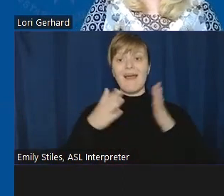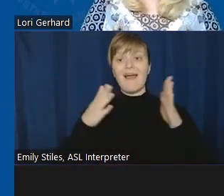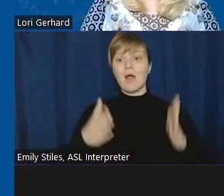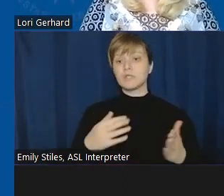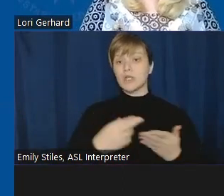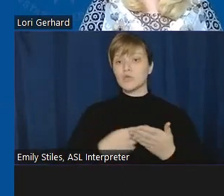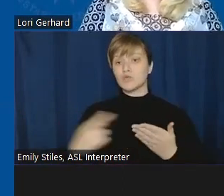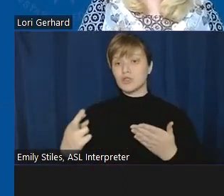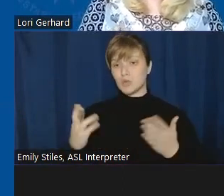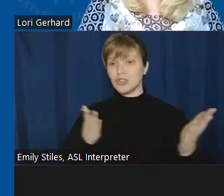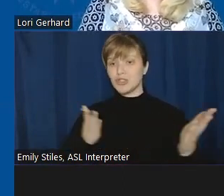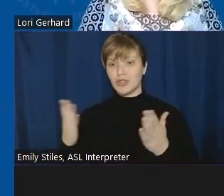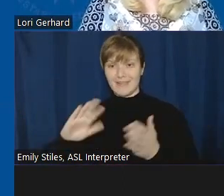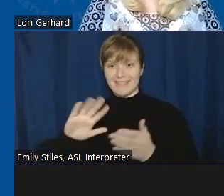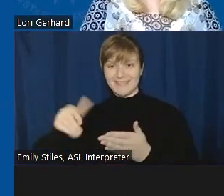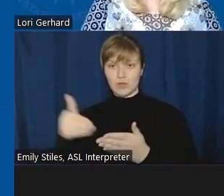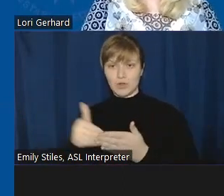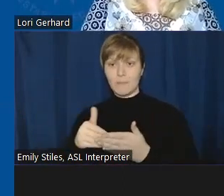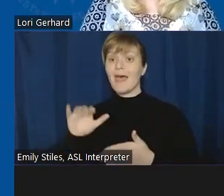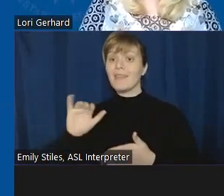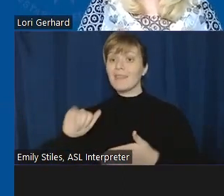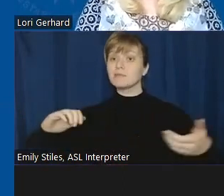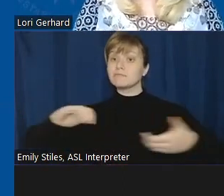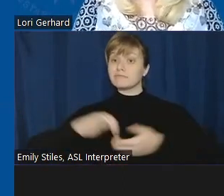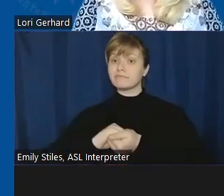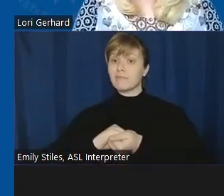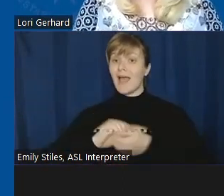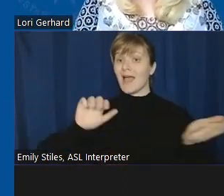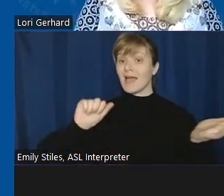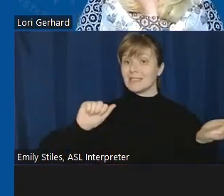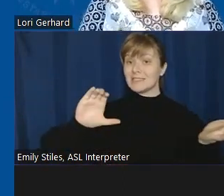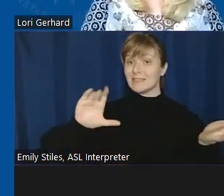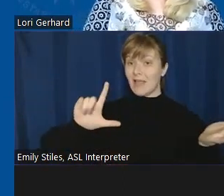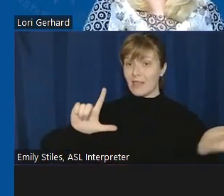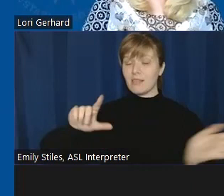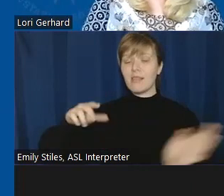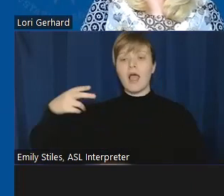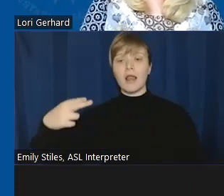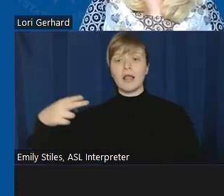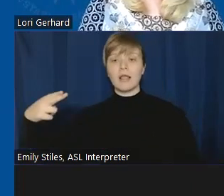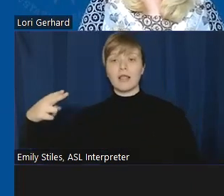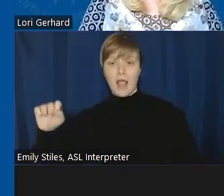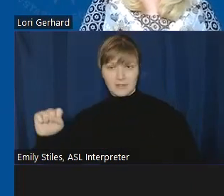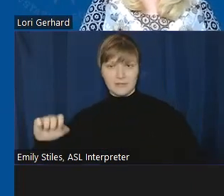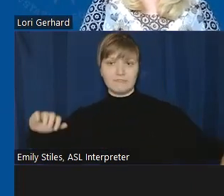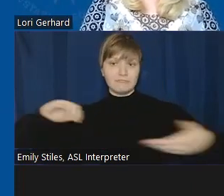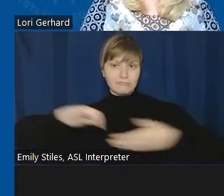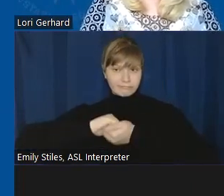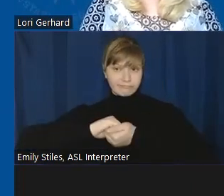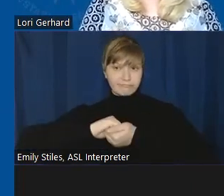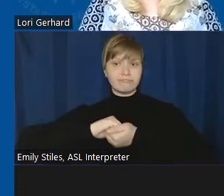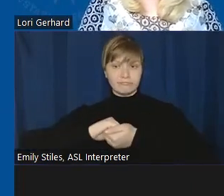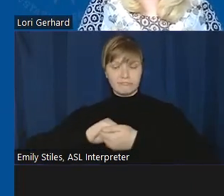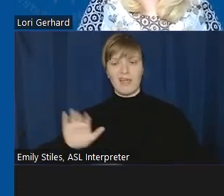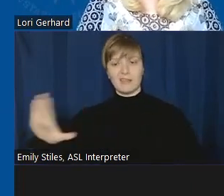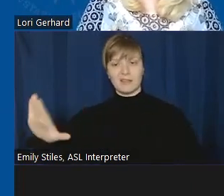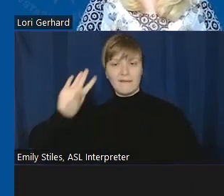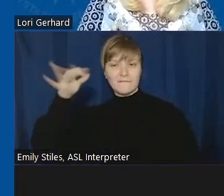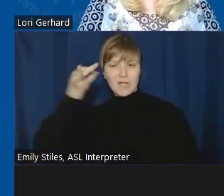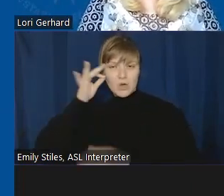ACL and other Health and Human Services, or HHS, department agencies, and the Department